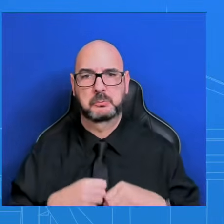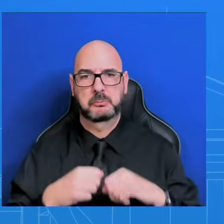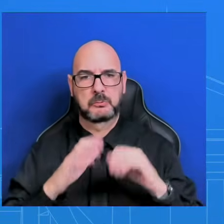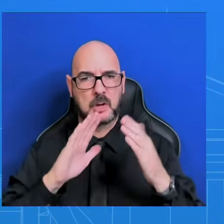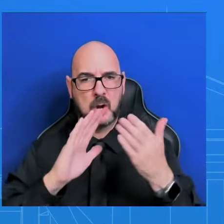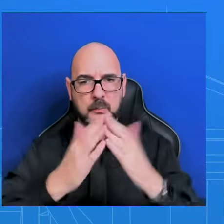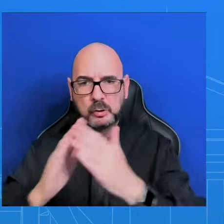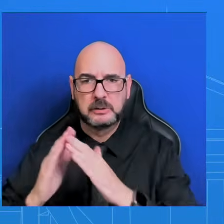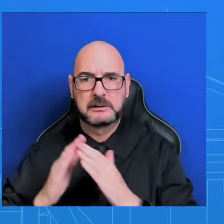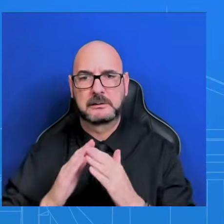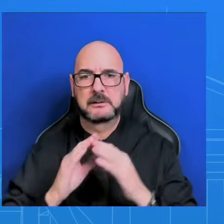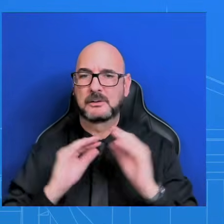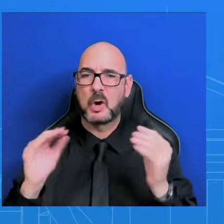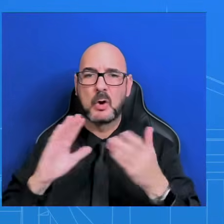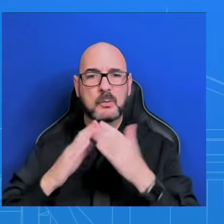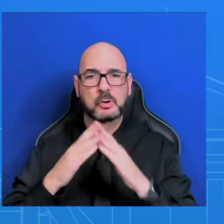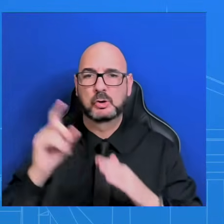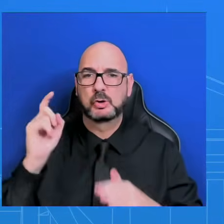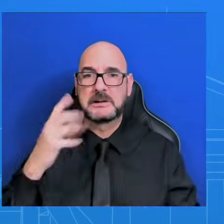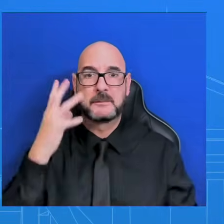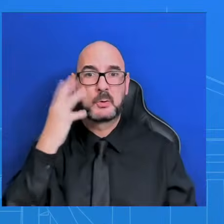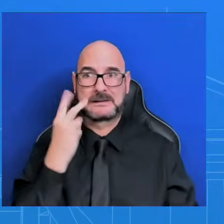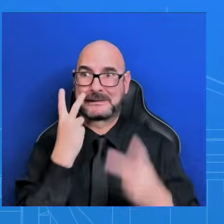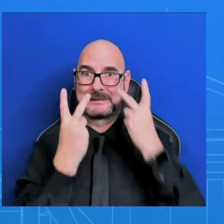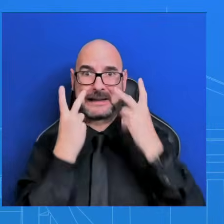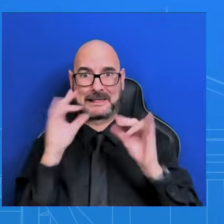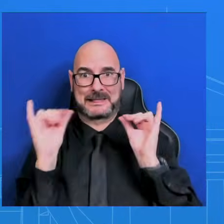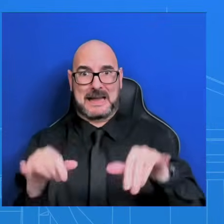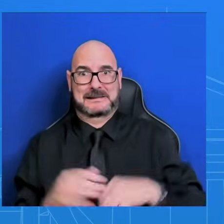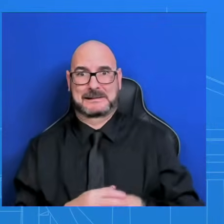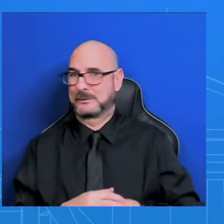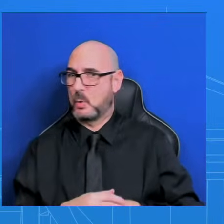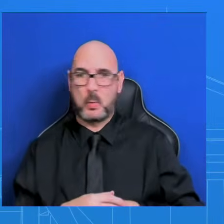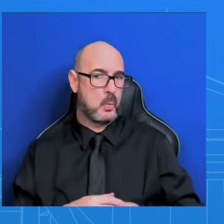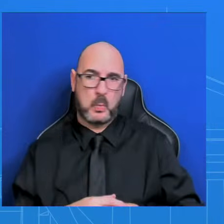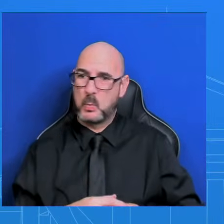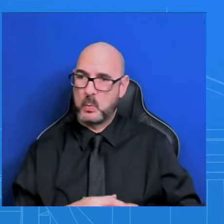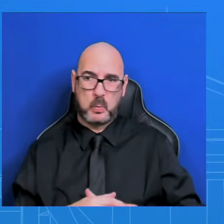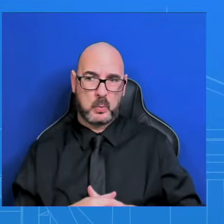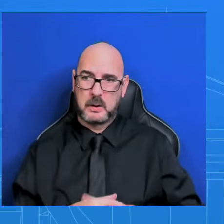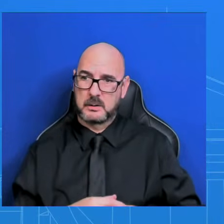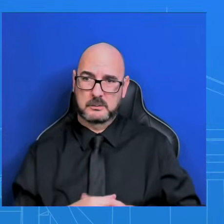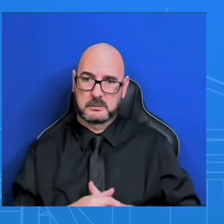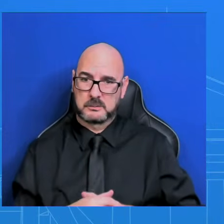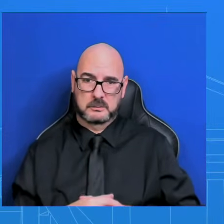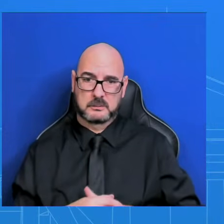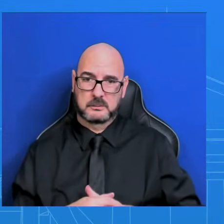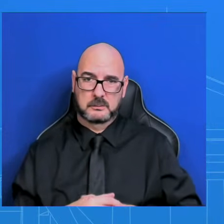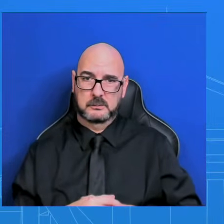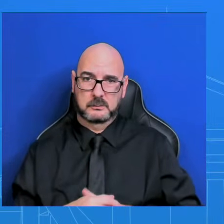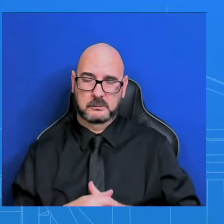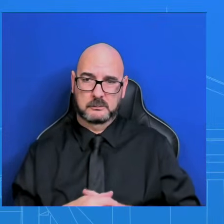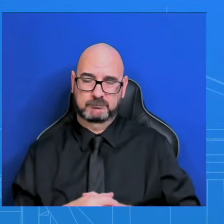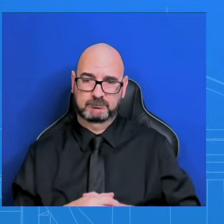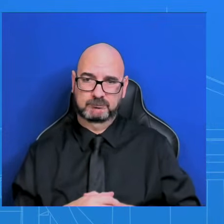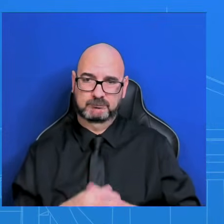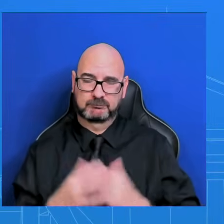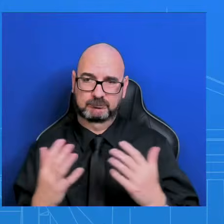through what Uvalde community suffered. And -- but I'll say this, and I think it's really important: